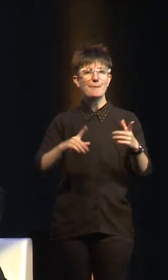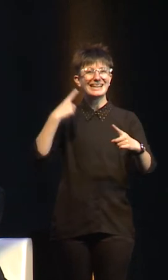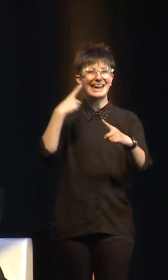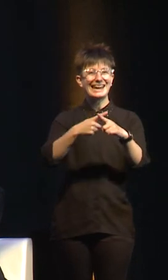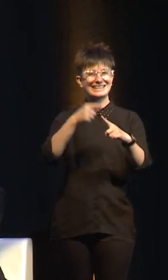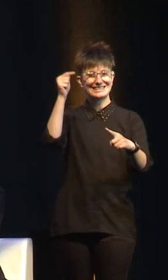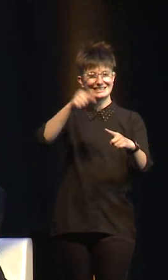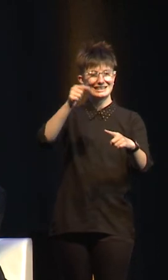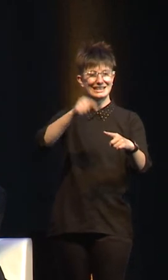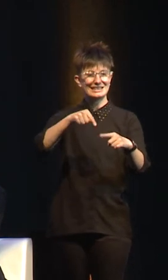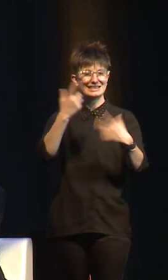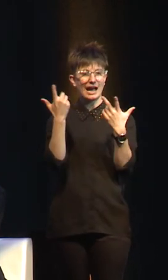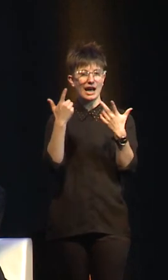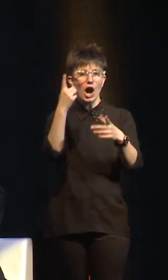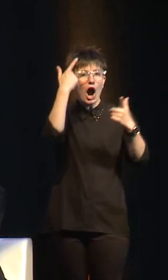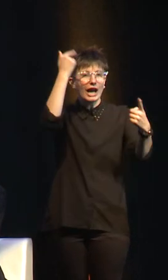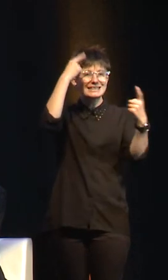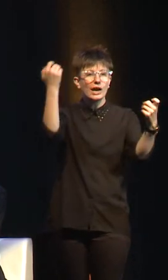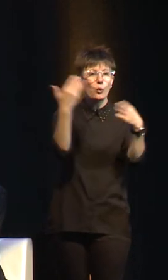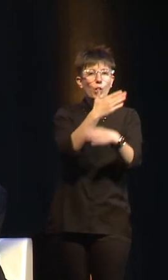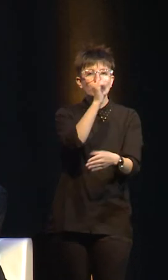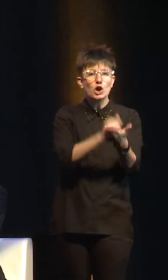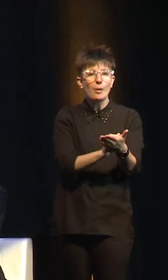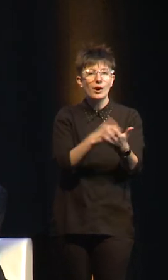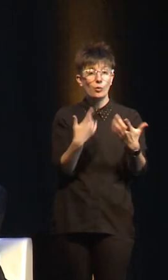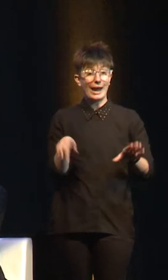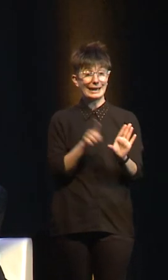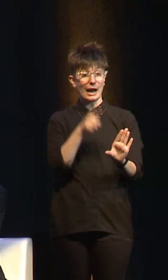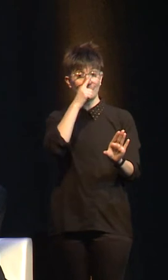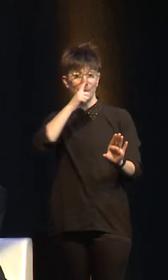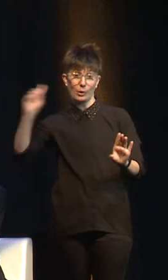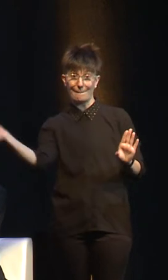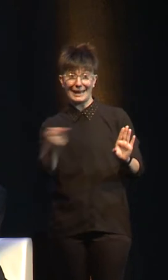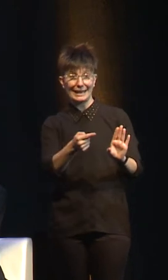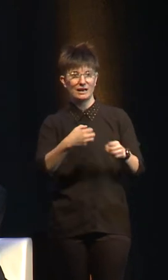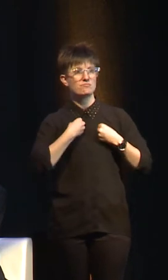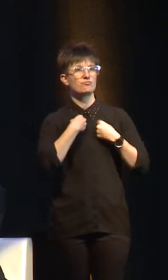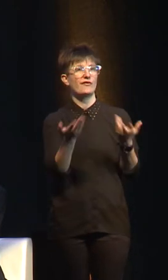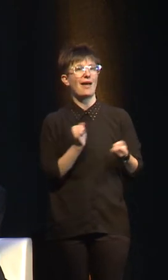workshop where you get young heads to give their views and listen to their views and